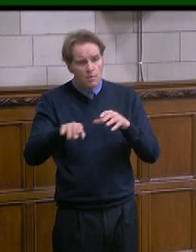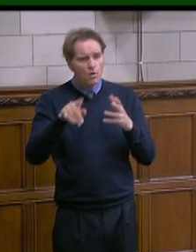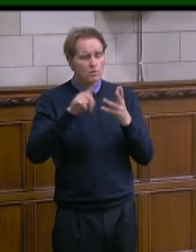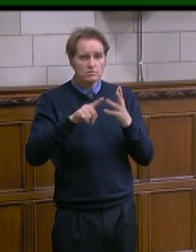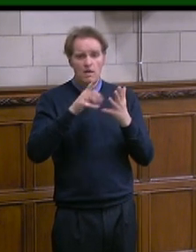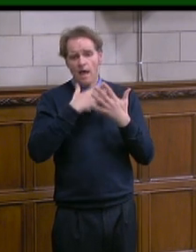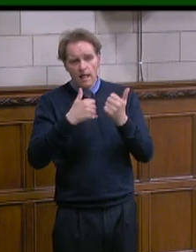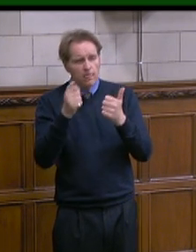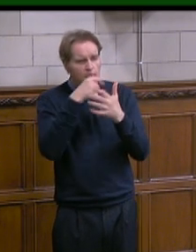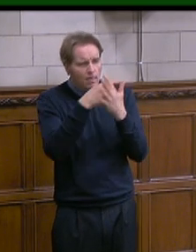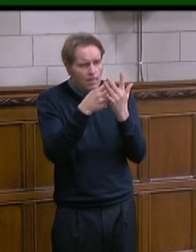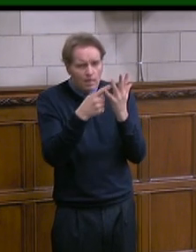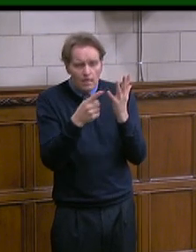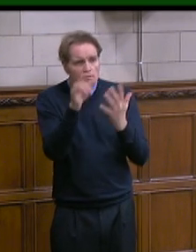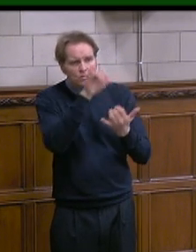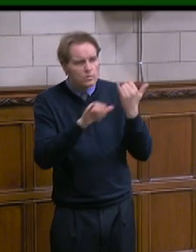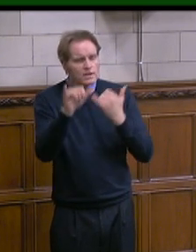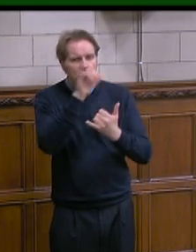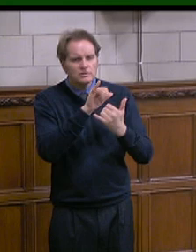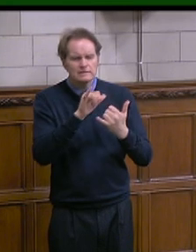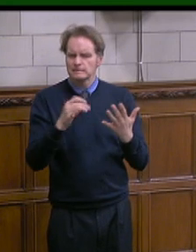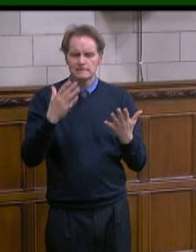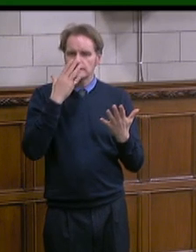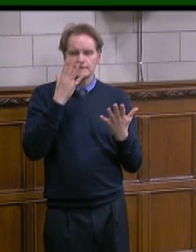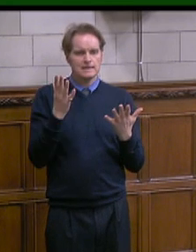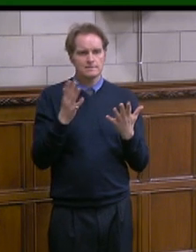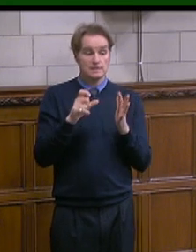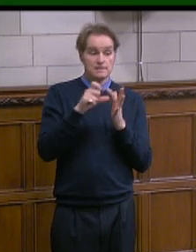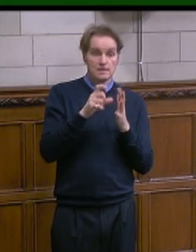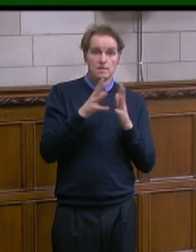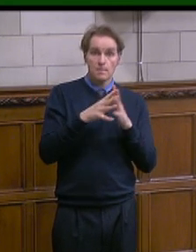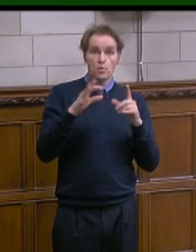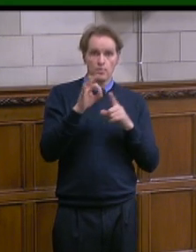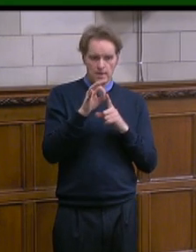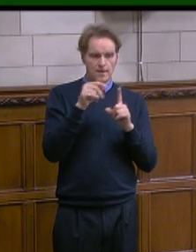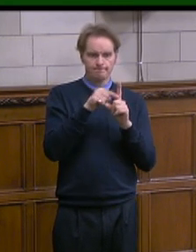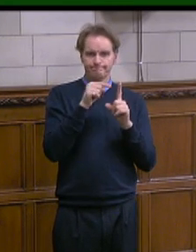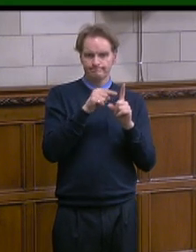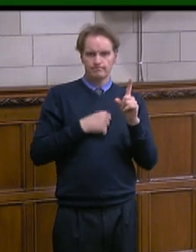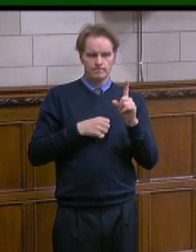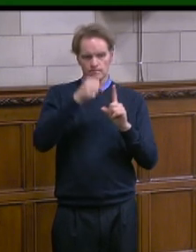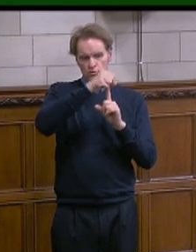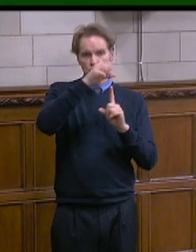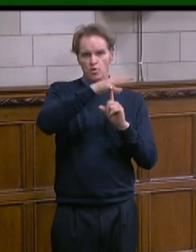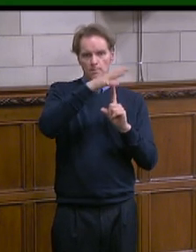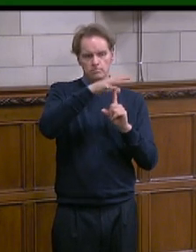It now seems to be clear that the Department for Work and Pensions is the lead Department